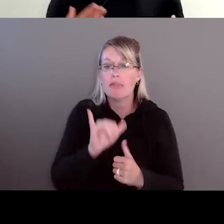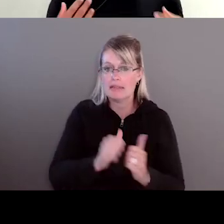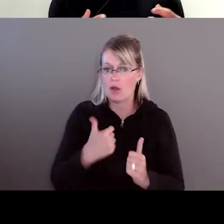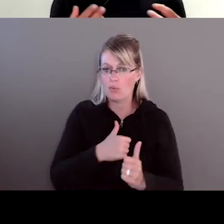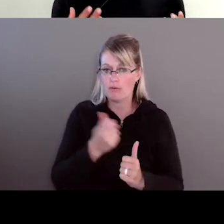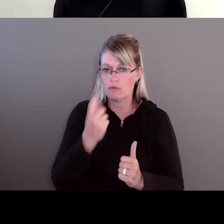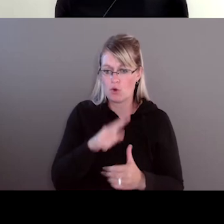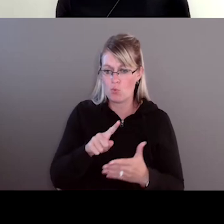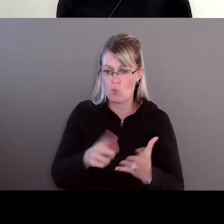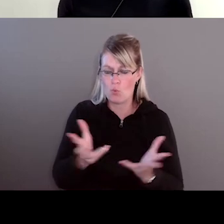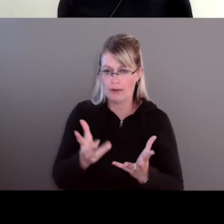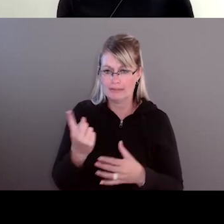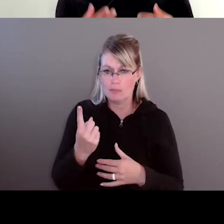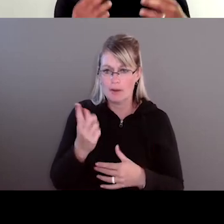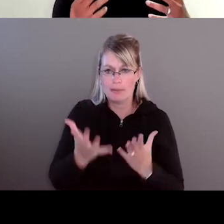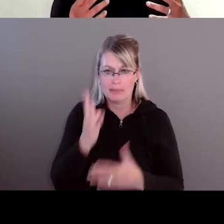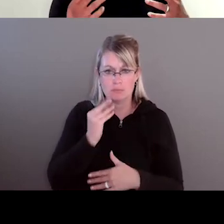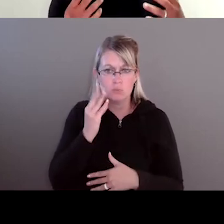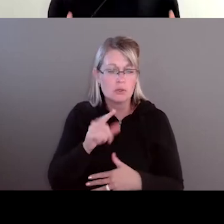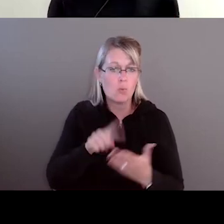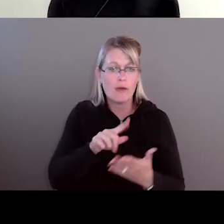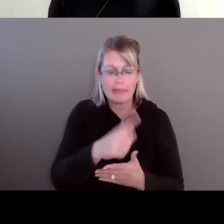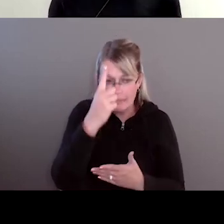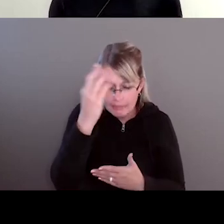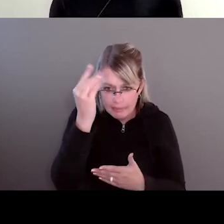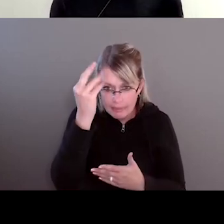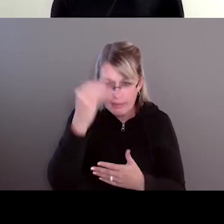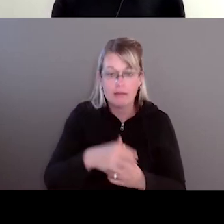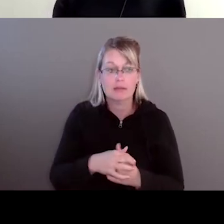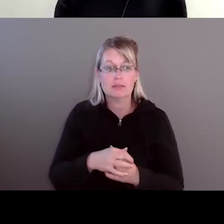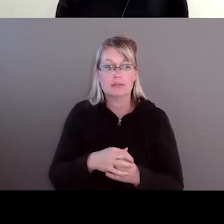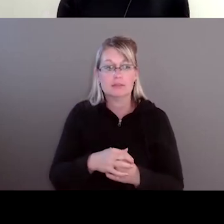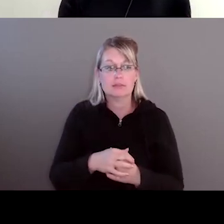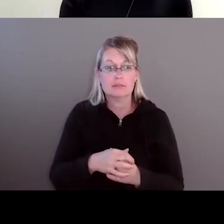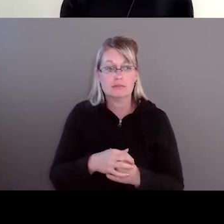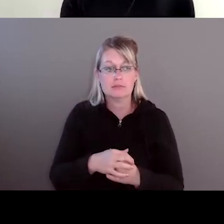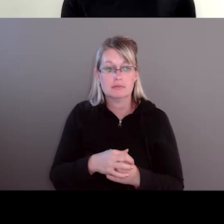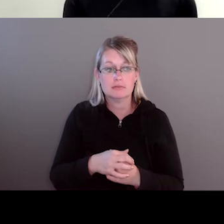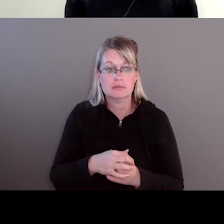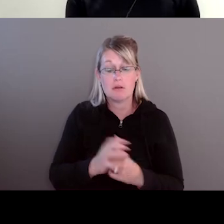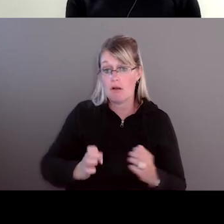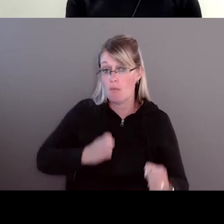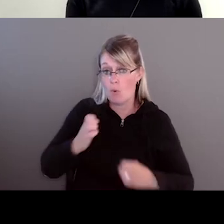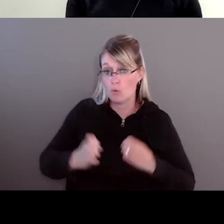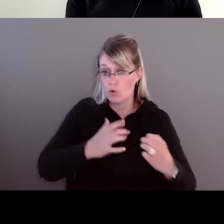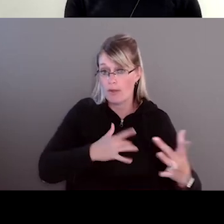what someone might be going through. What they might be thinking. We have emotional empathy,